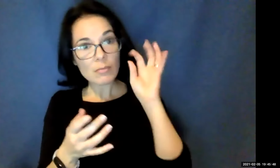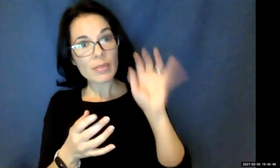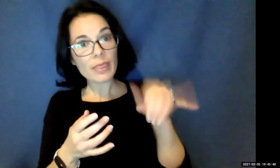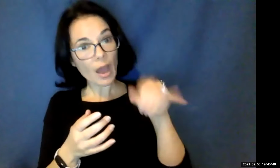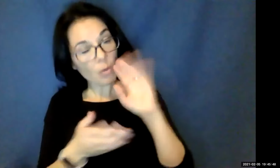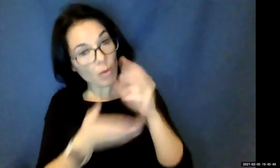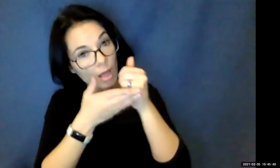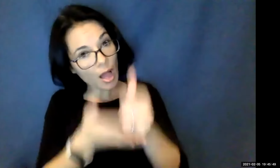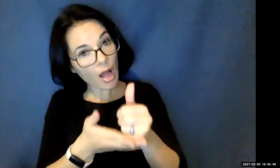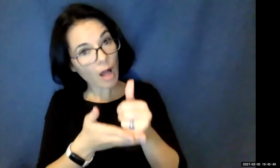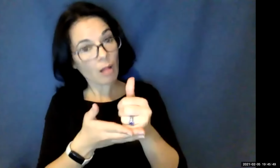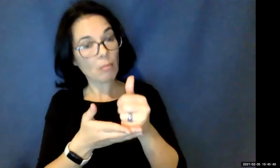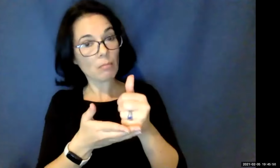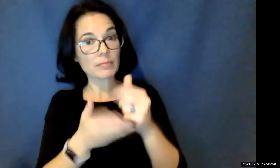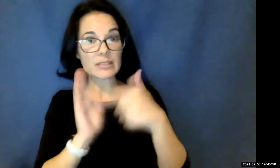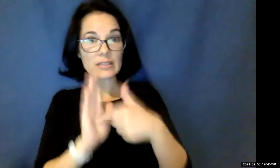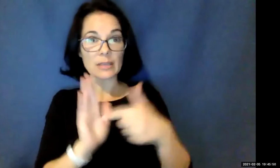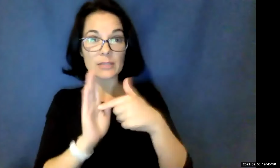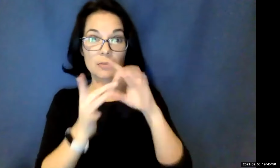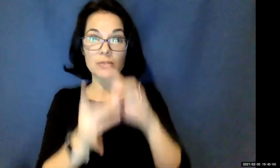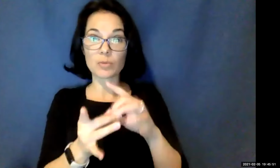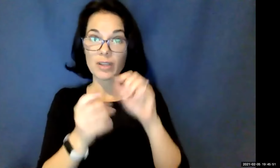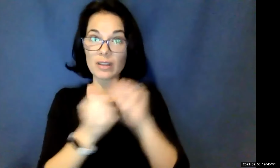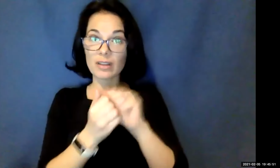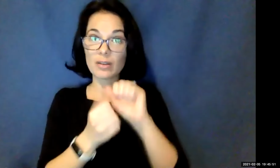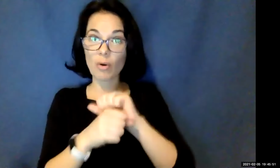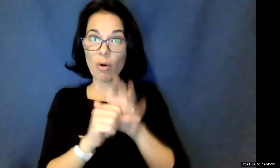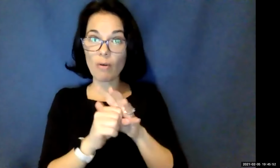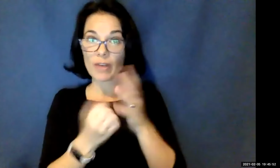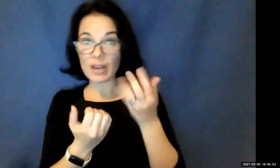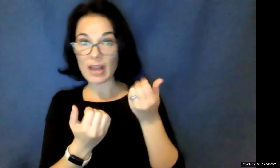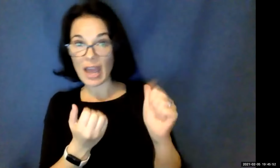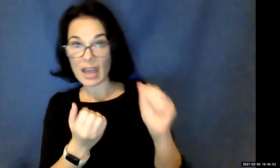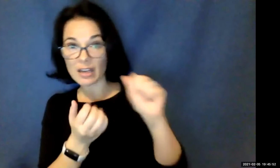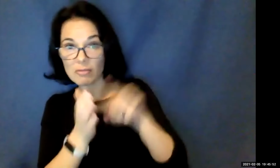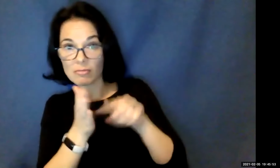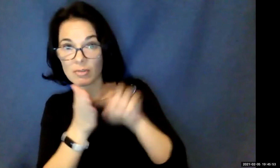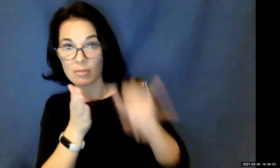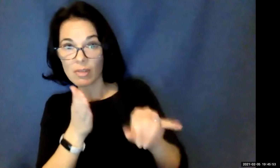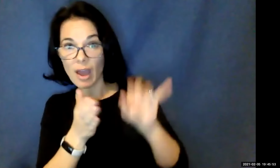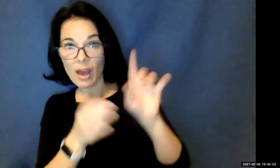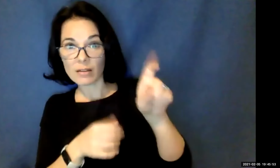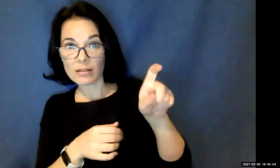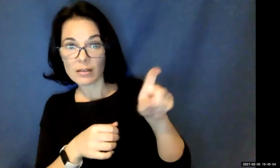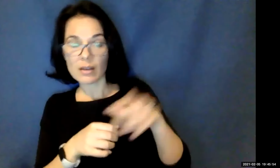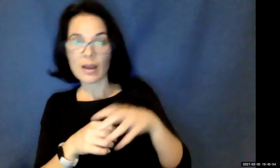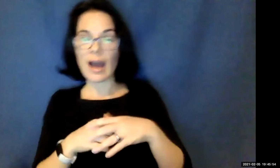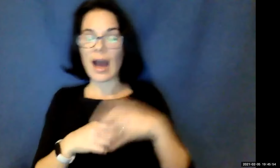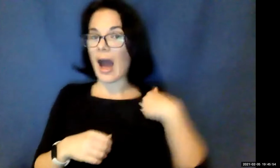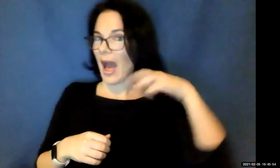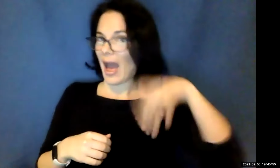I have not seen – and I’m sorry, because I, when I do definitely look at –